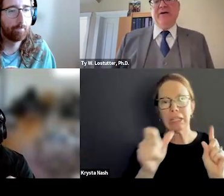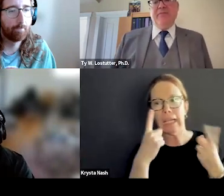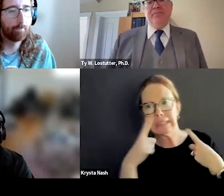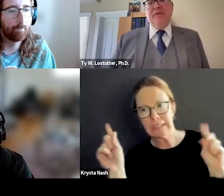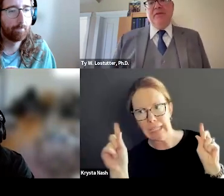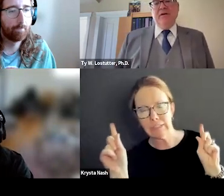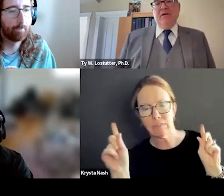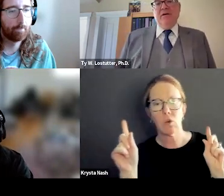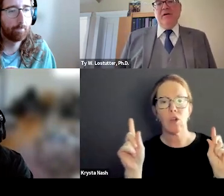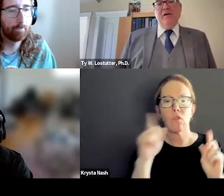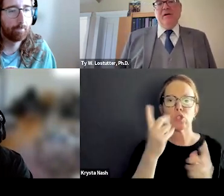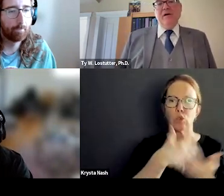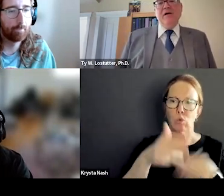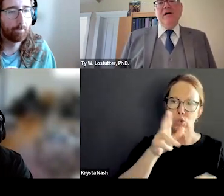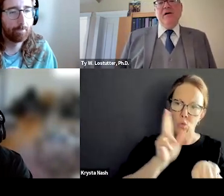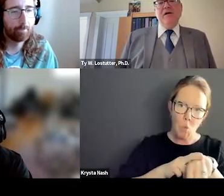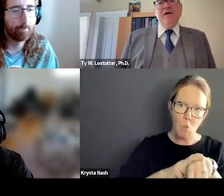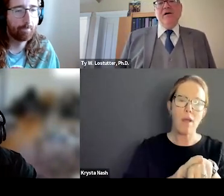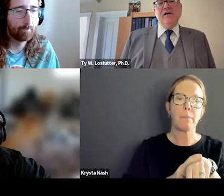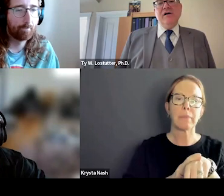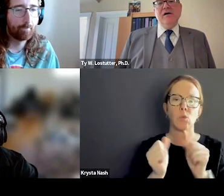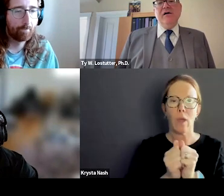in social norms with problem gambling or sports betting?